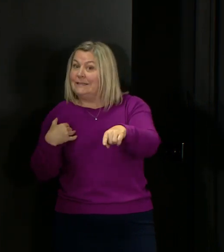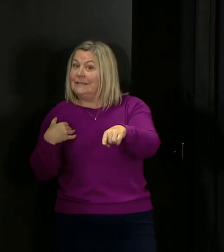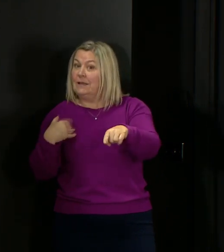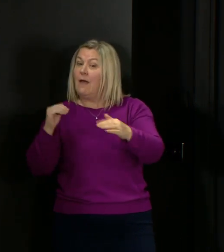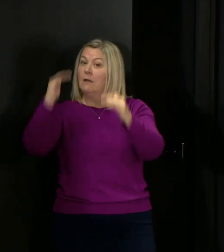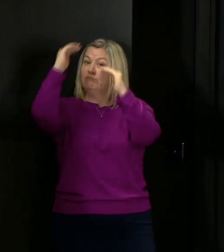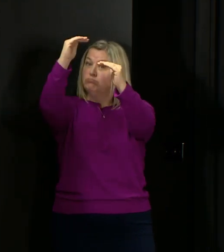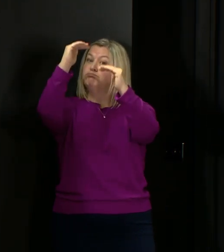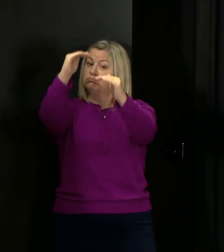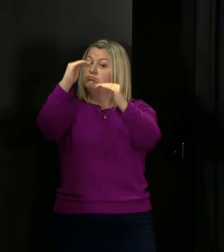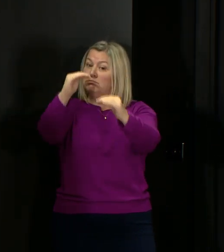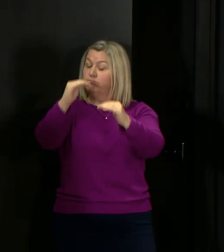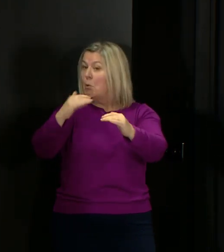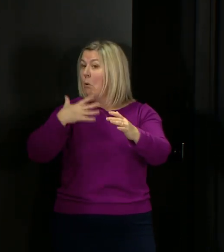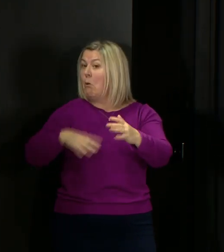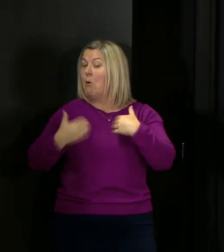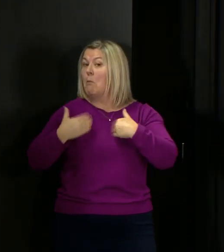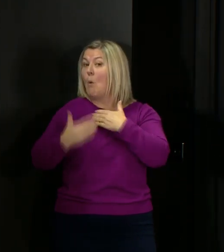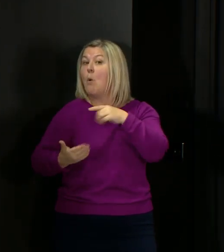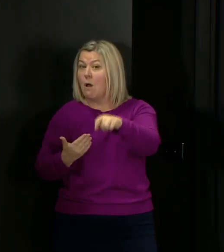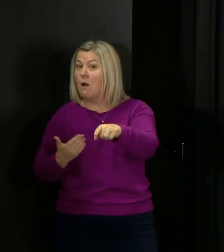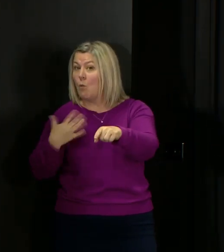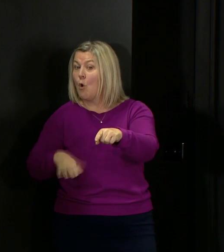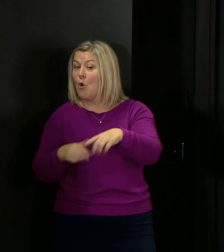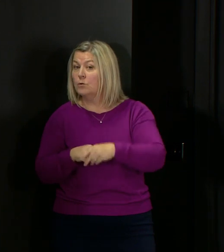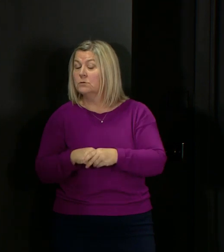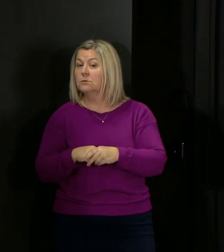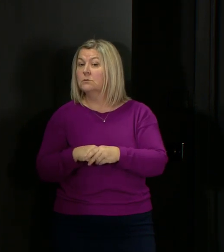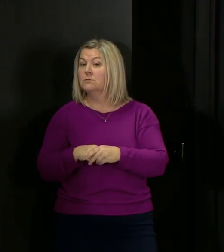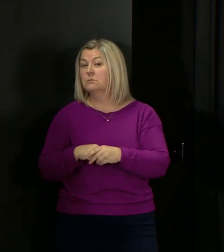that we'd want to explore further. Certainly the comment I would make round about this